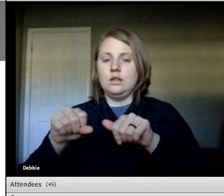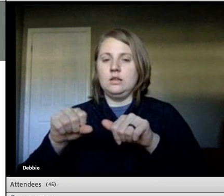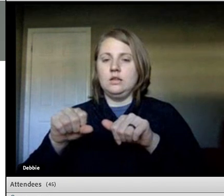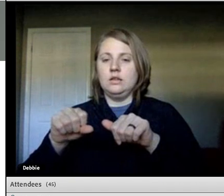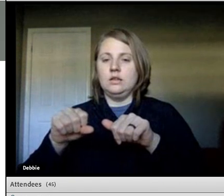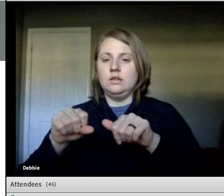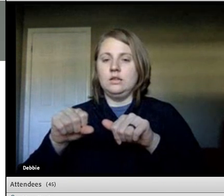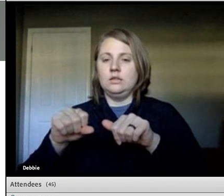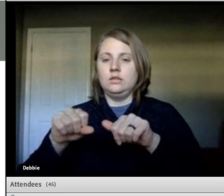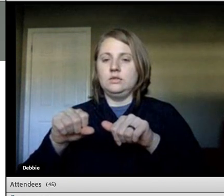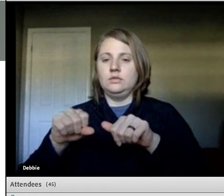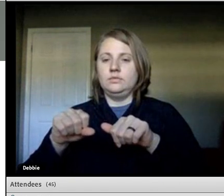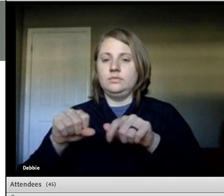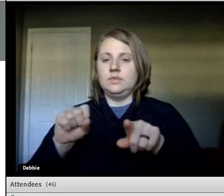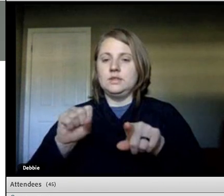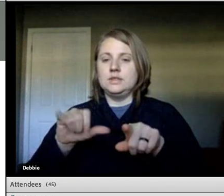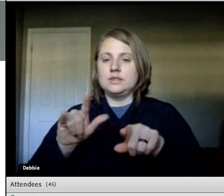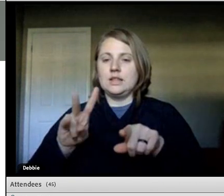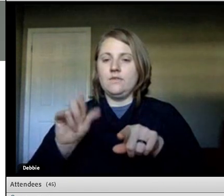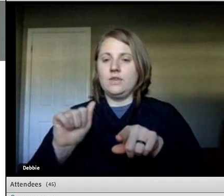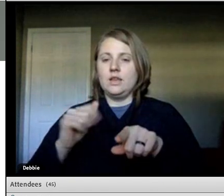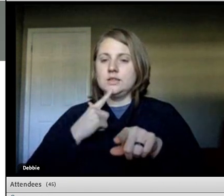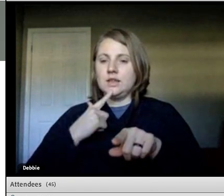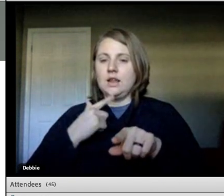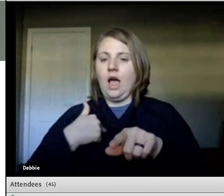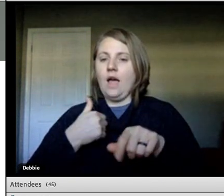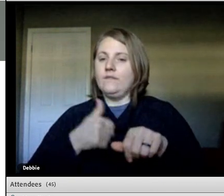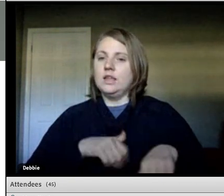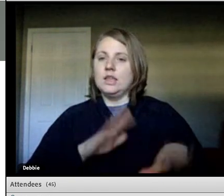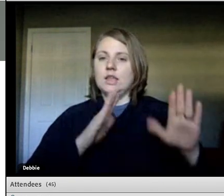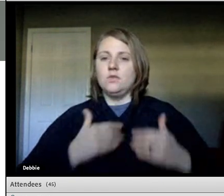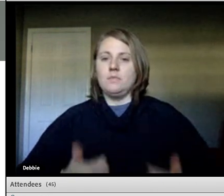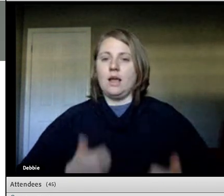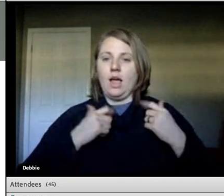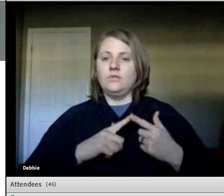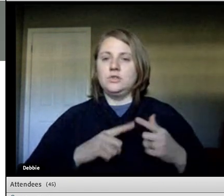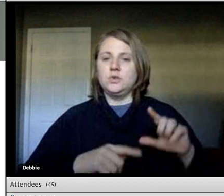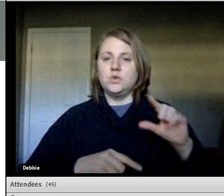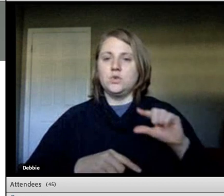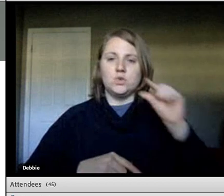Sylvia says she's given her life over to the Google overlords. It does feel like that some days,